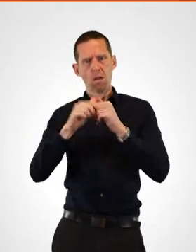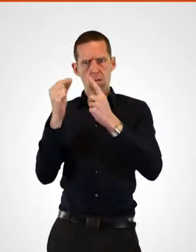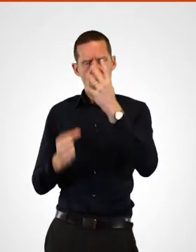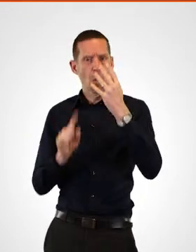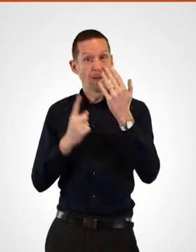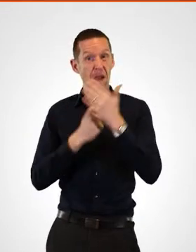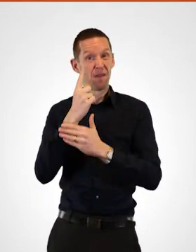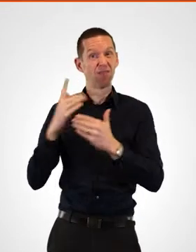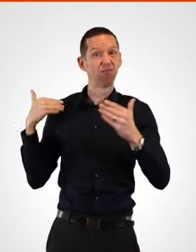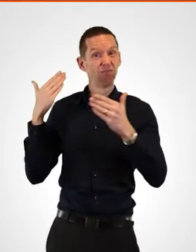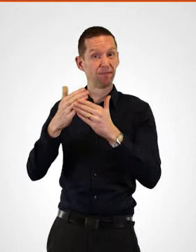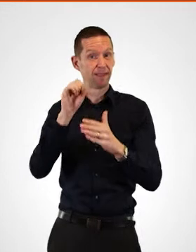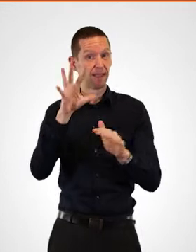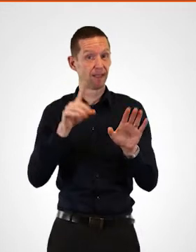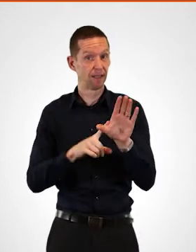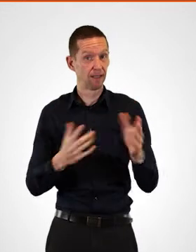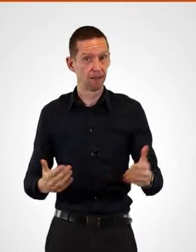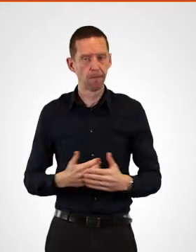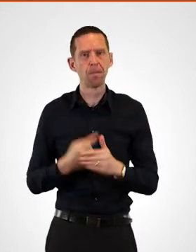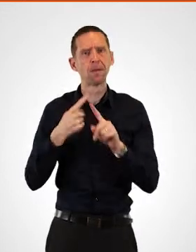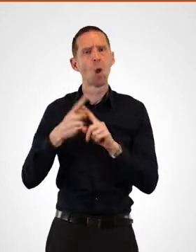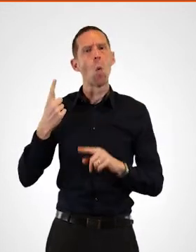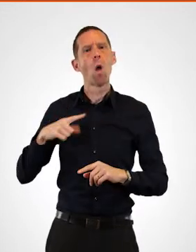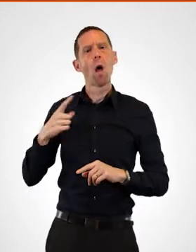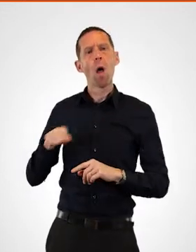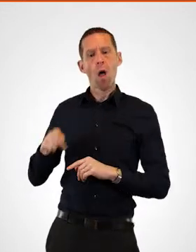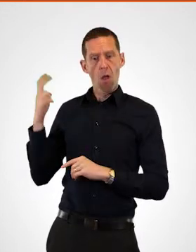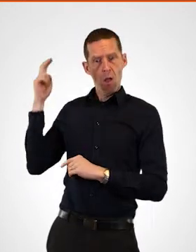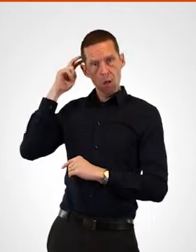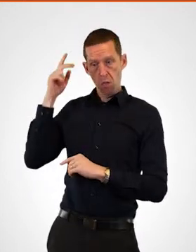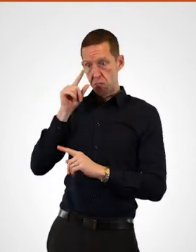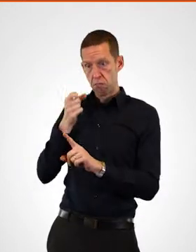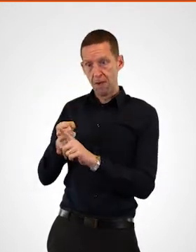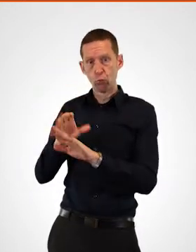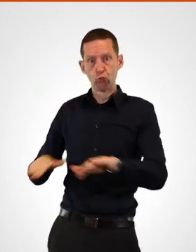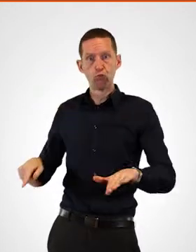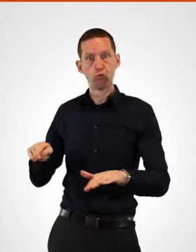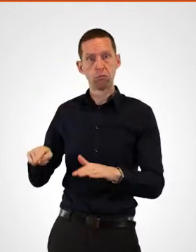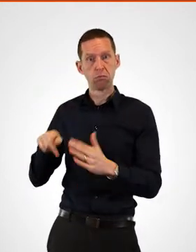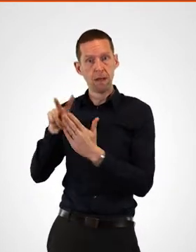that have been happening in the last decade and why these might impact on literacy.